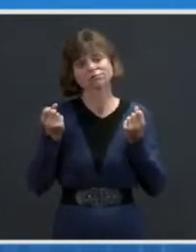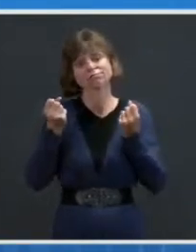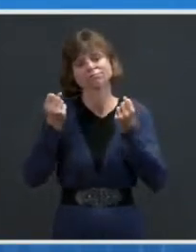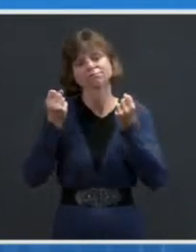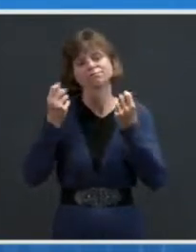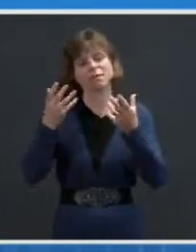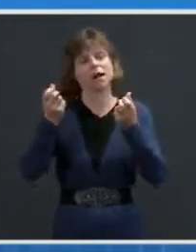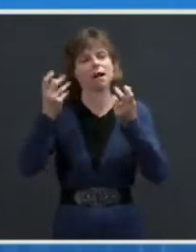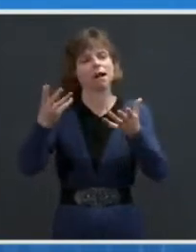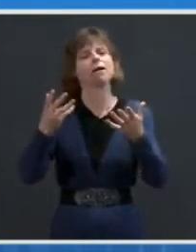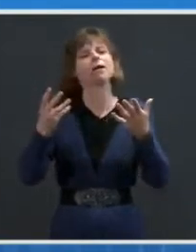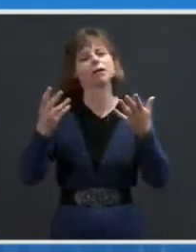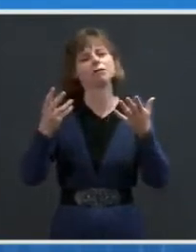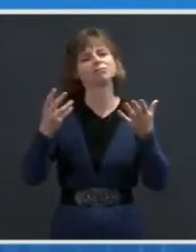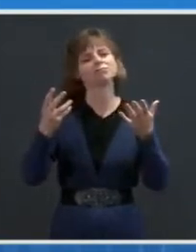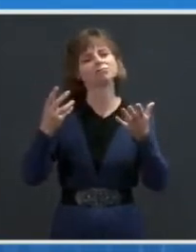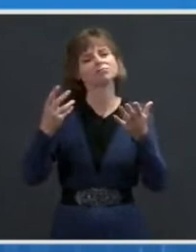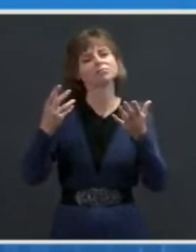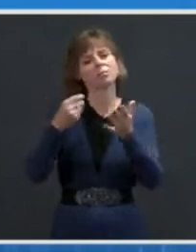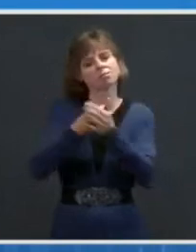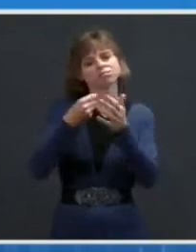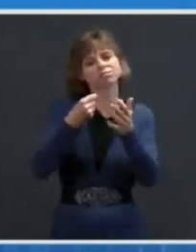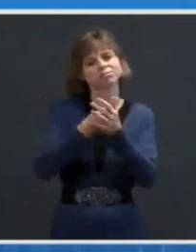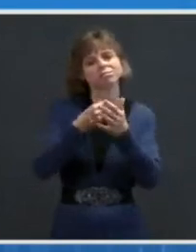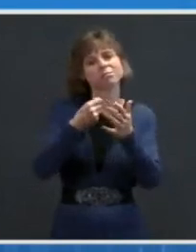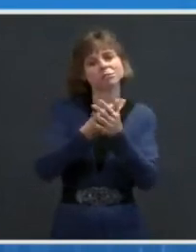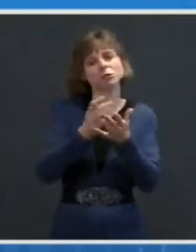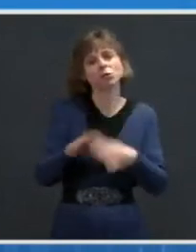CONDUCTED THE TRIAL AND PRE-